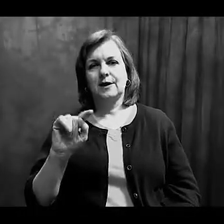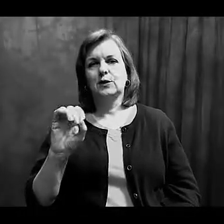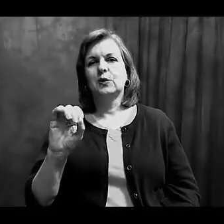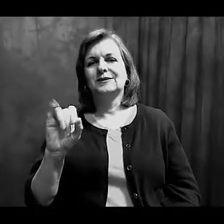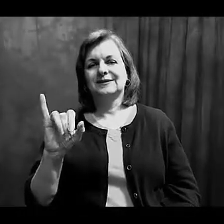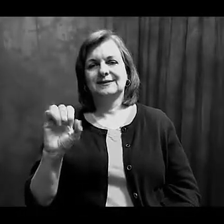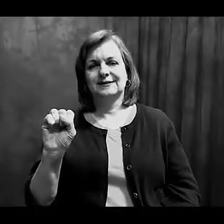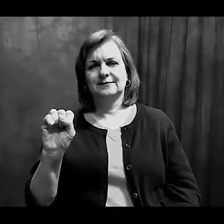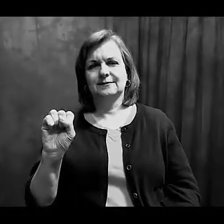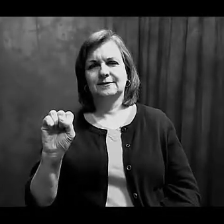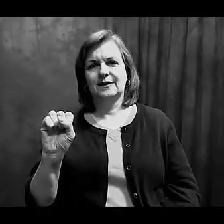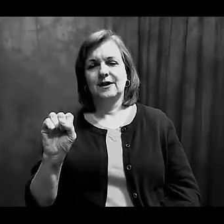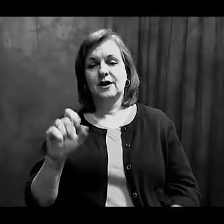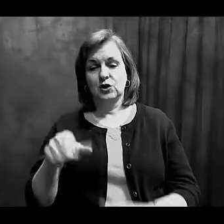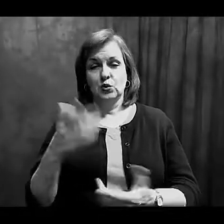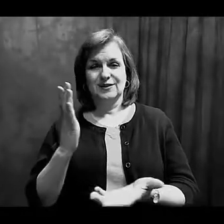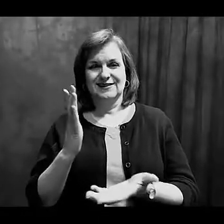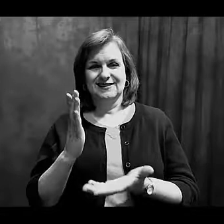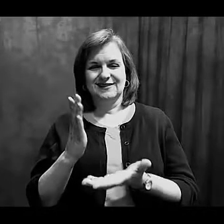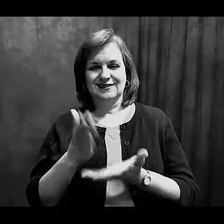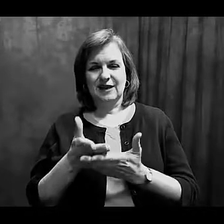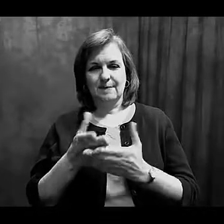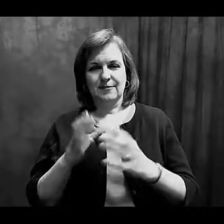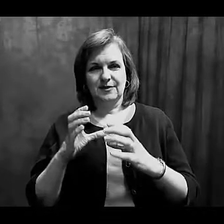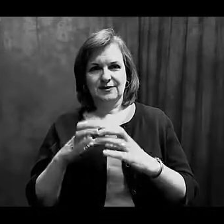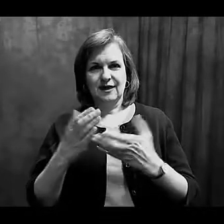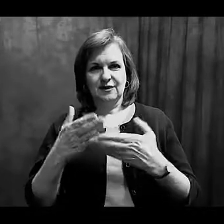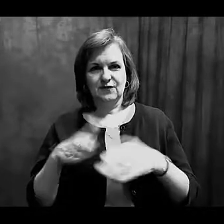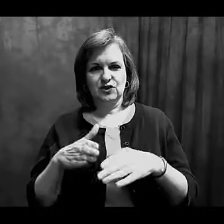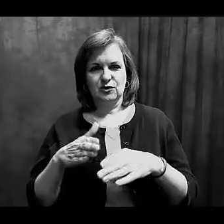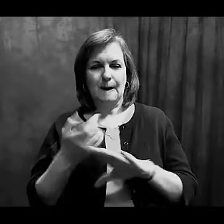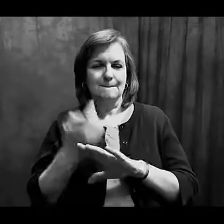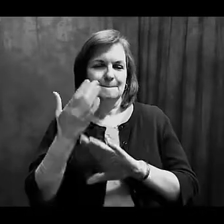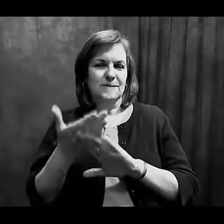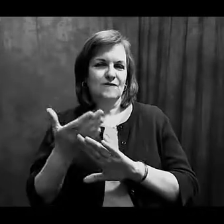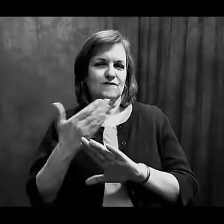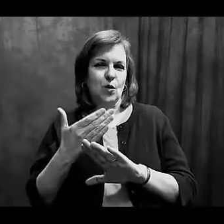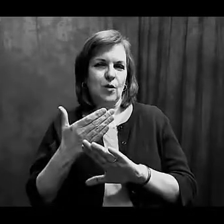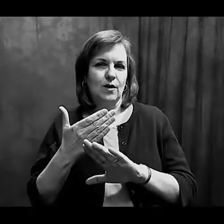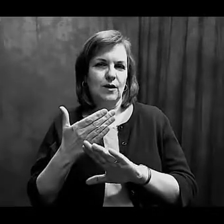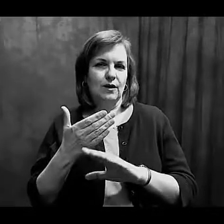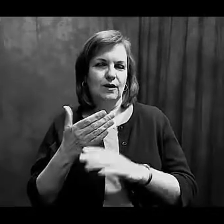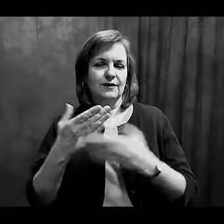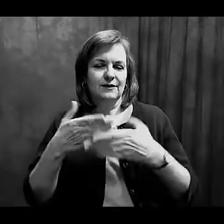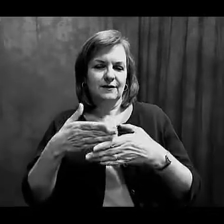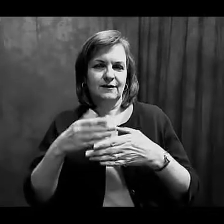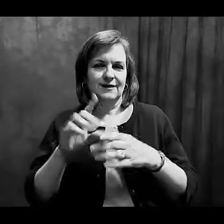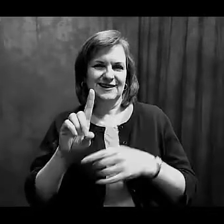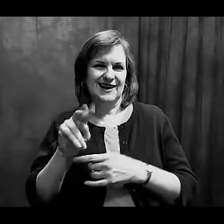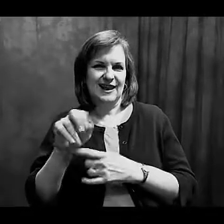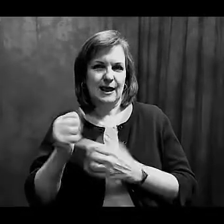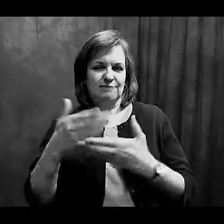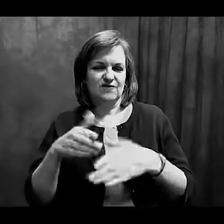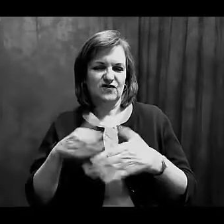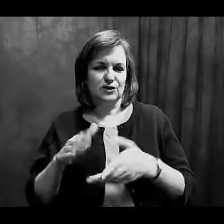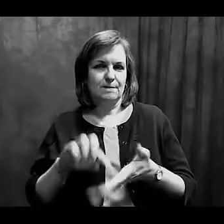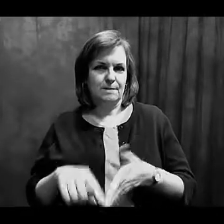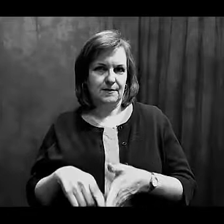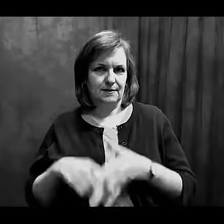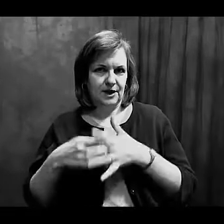mitosis see you can stop it right before mycoses began